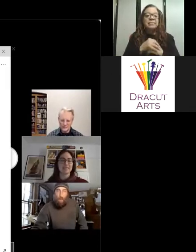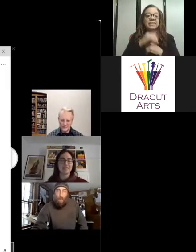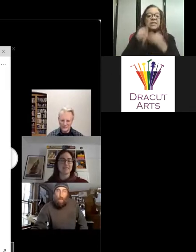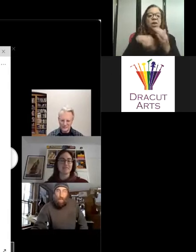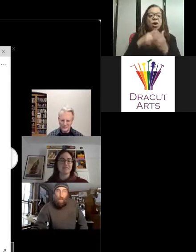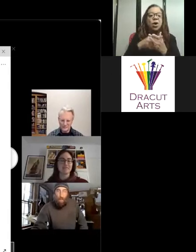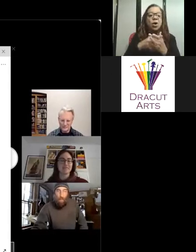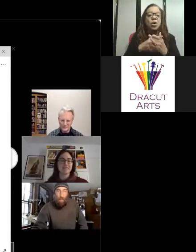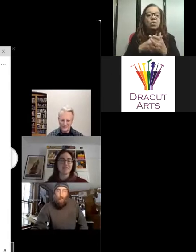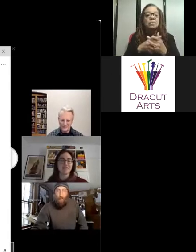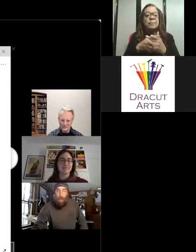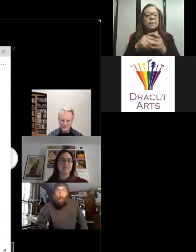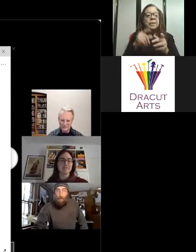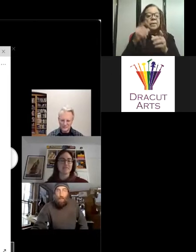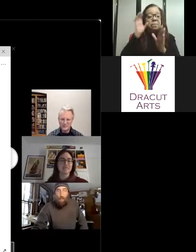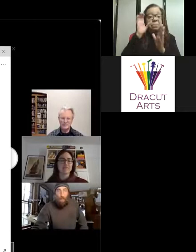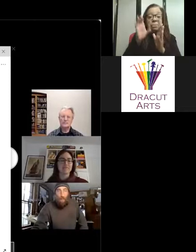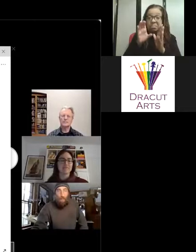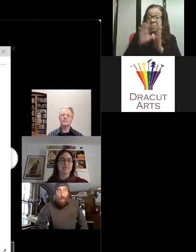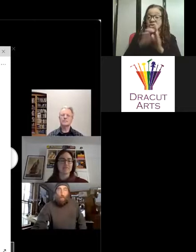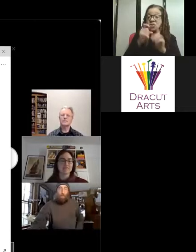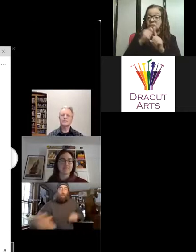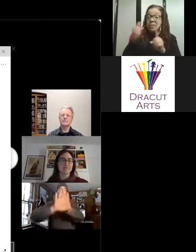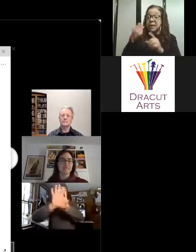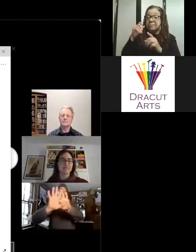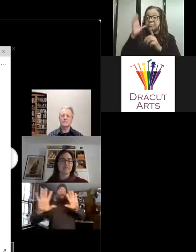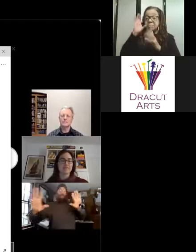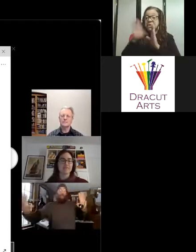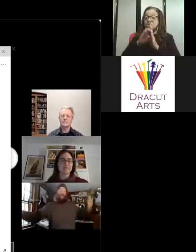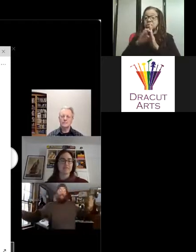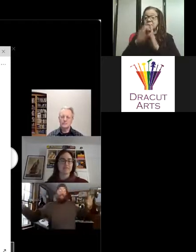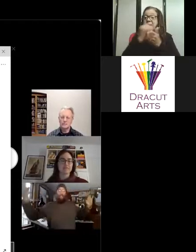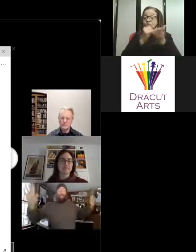uh taken from that photograph we just looked at. But I'm spreading them out, setting them